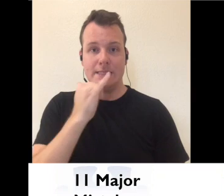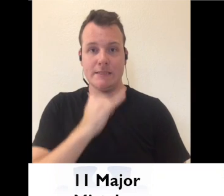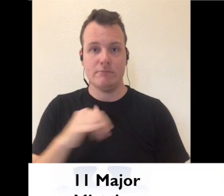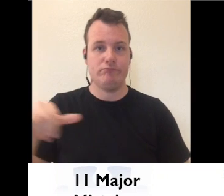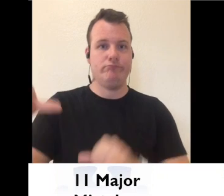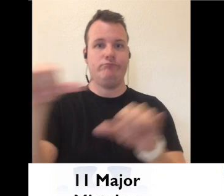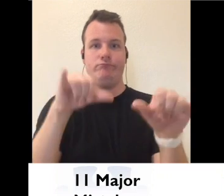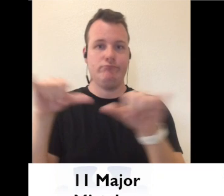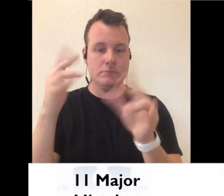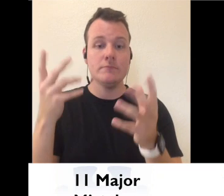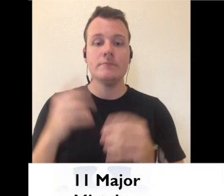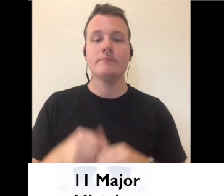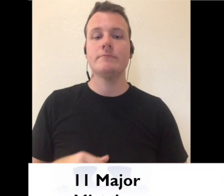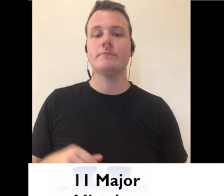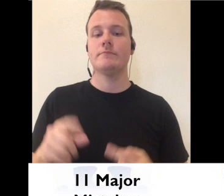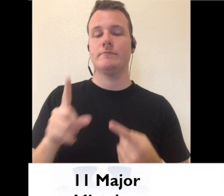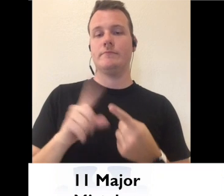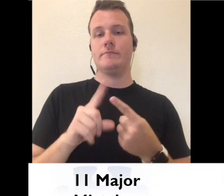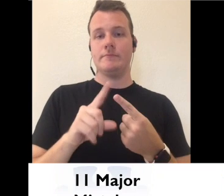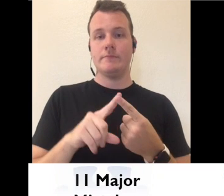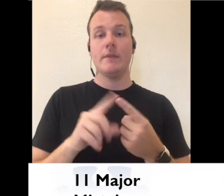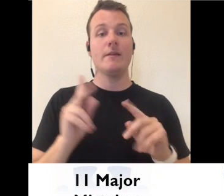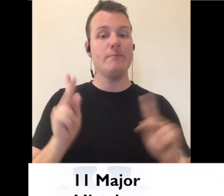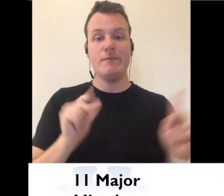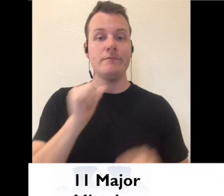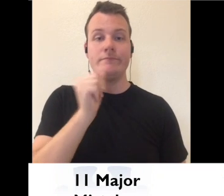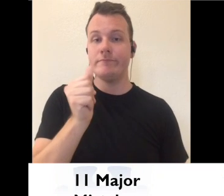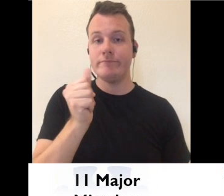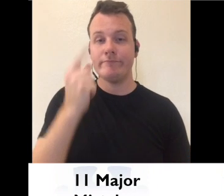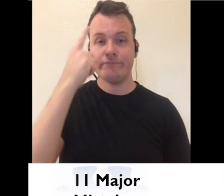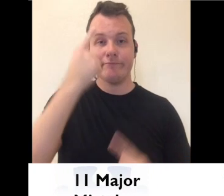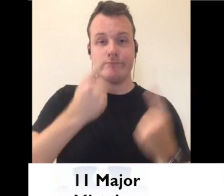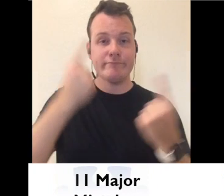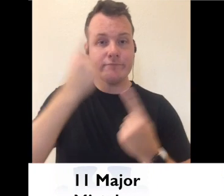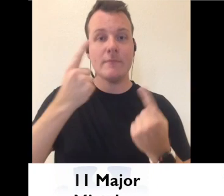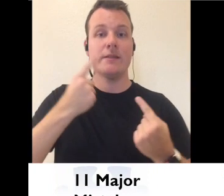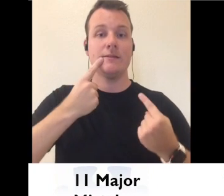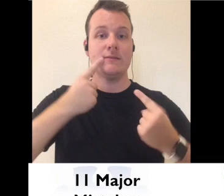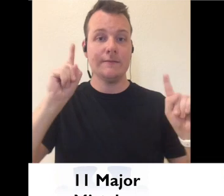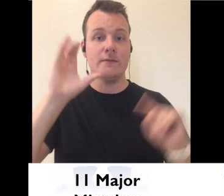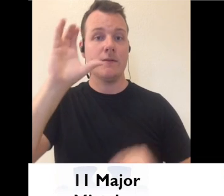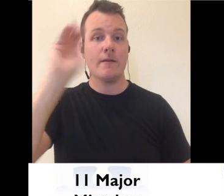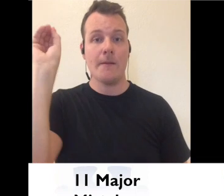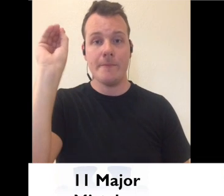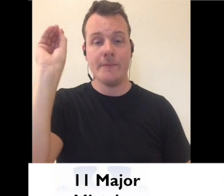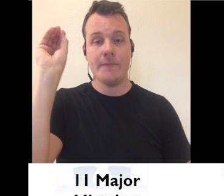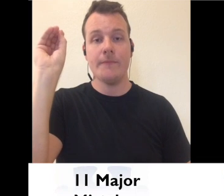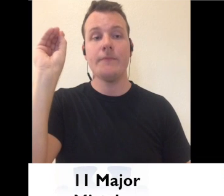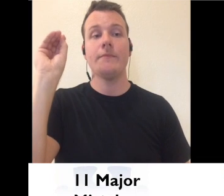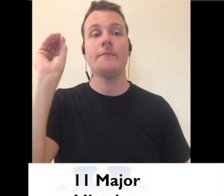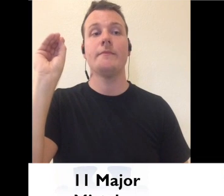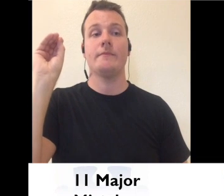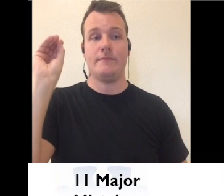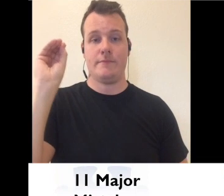mistake is people don't consider successful companies in their business